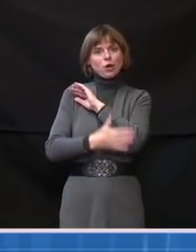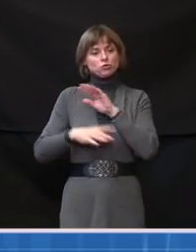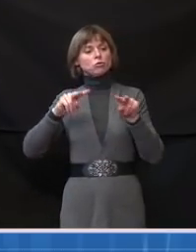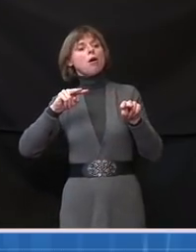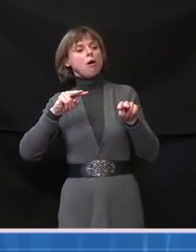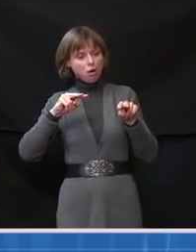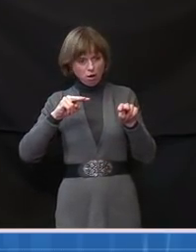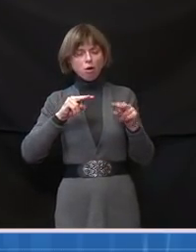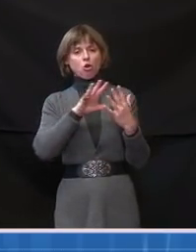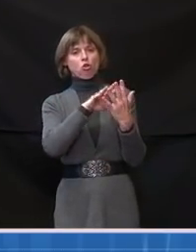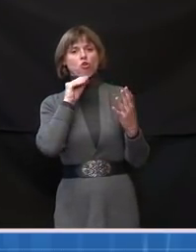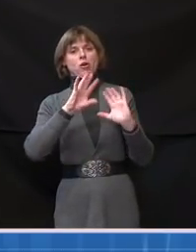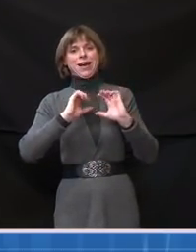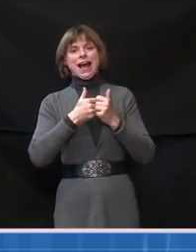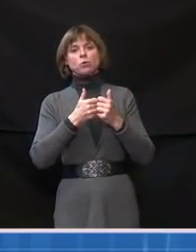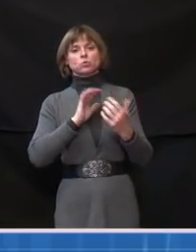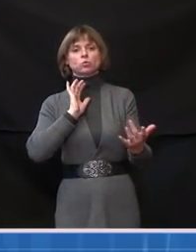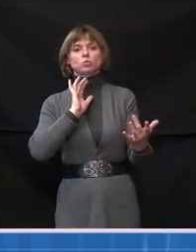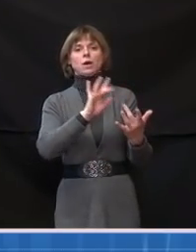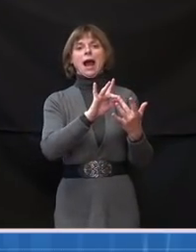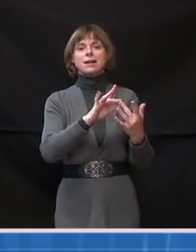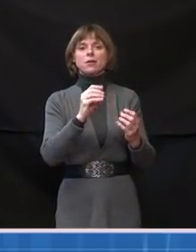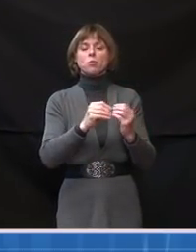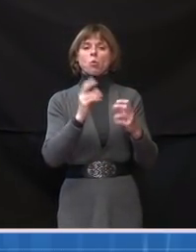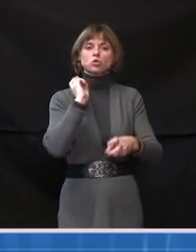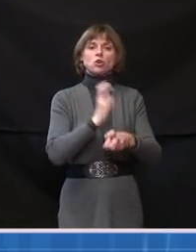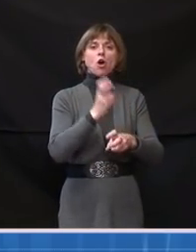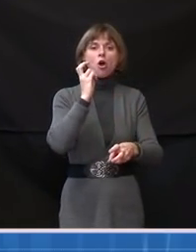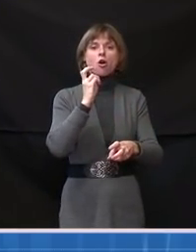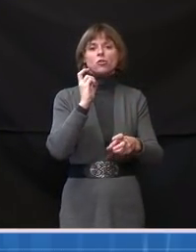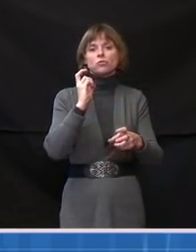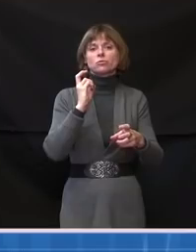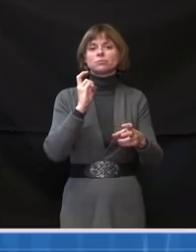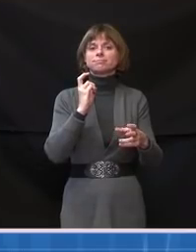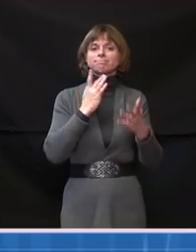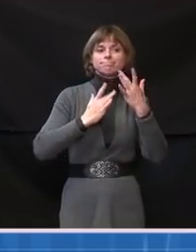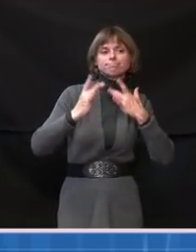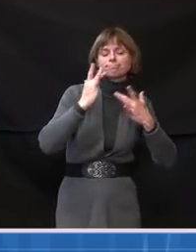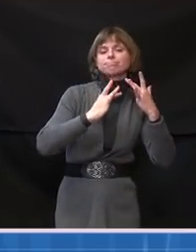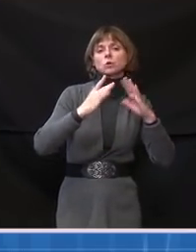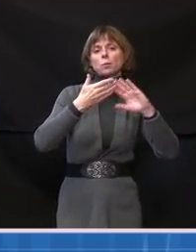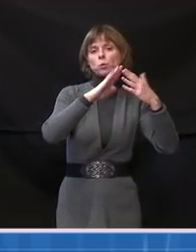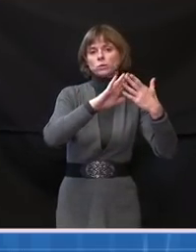The Press: Thank you so much. Male Speaker: Great. And last question will go to Sheryl Stolberg at the New York Times.